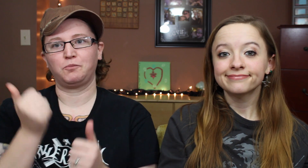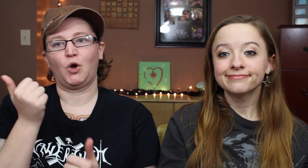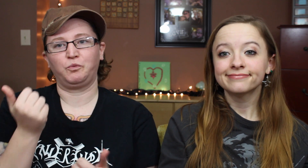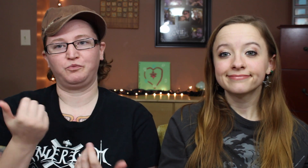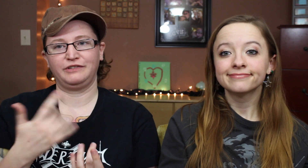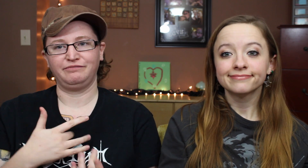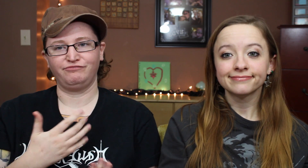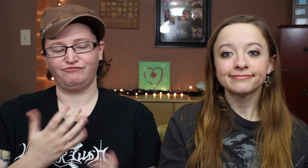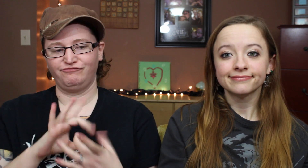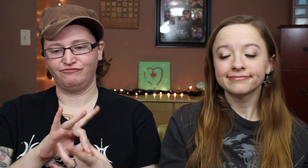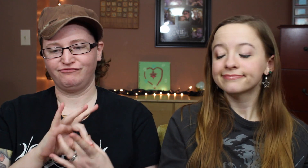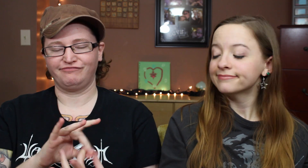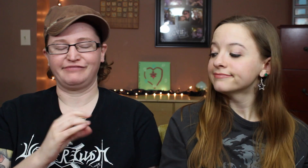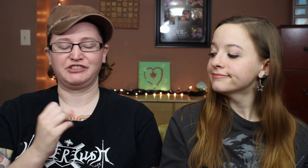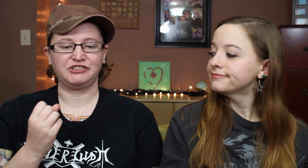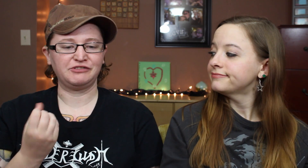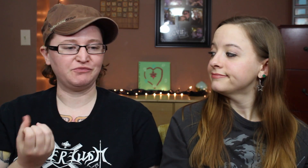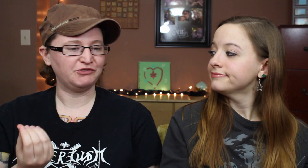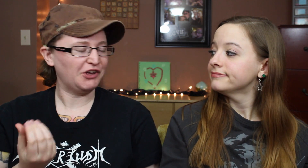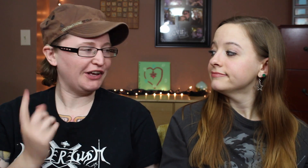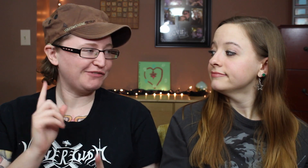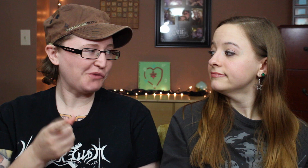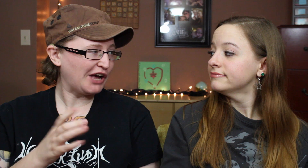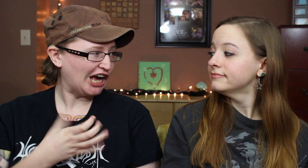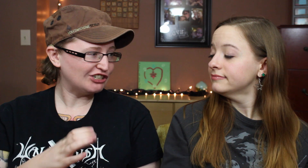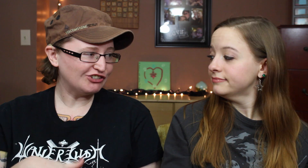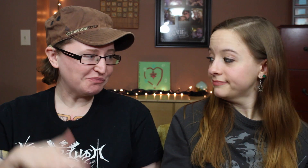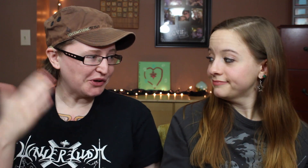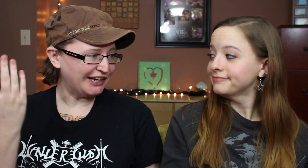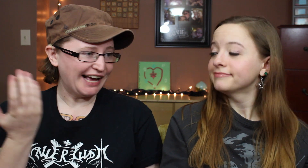So that was really where that connection comes in for me. Where I get that bond.